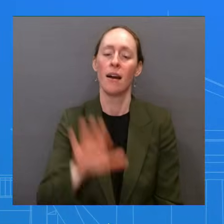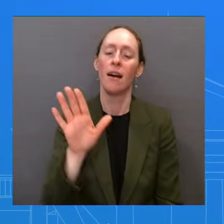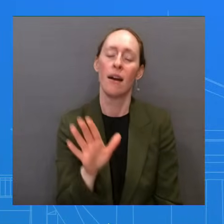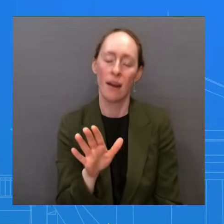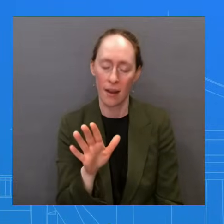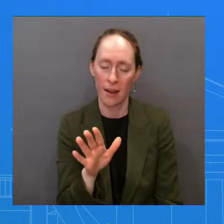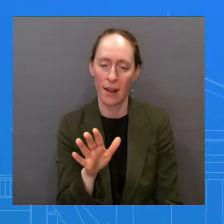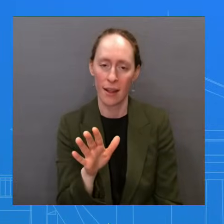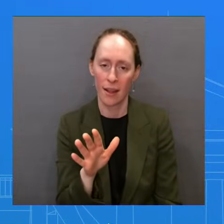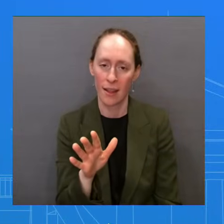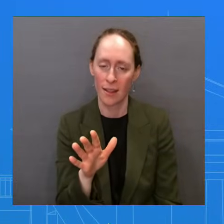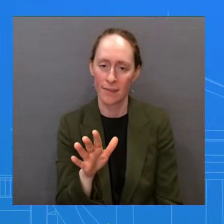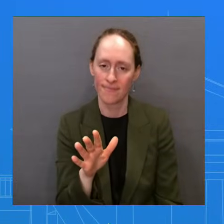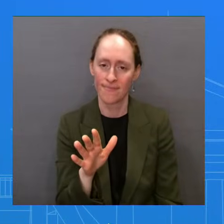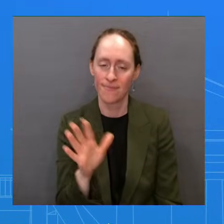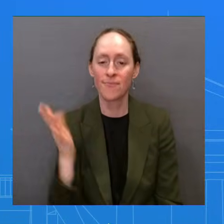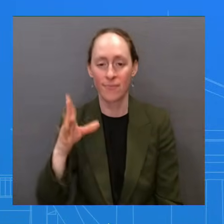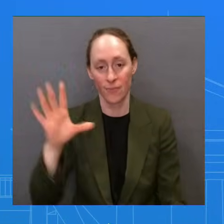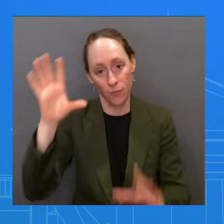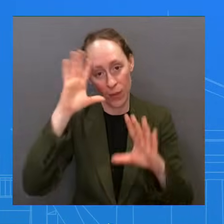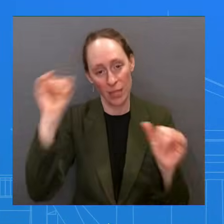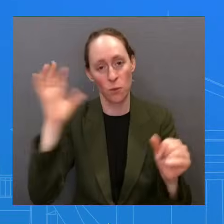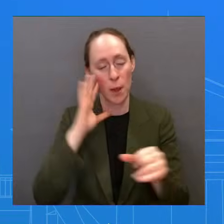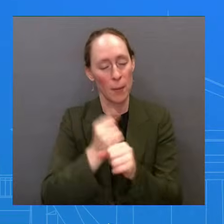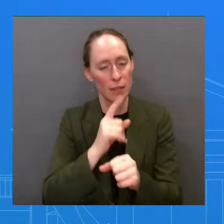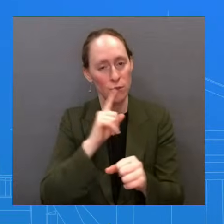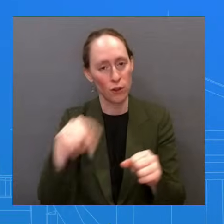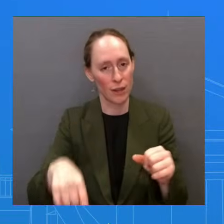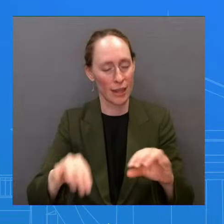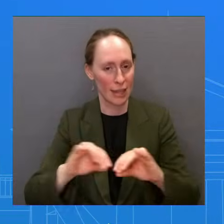how it is not that they have to avoid a default;